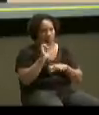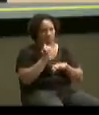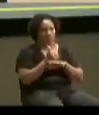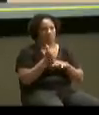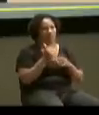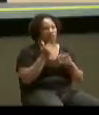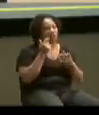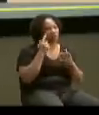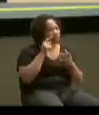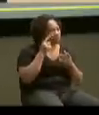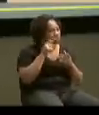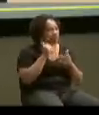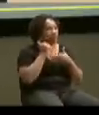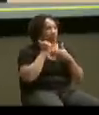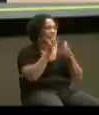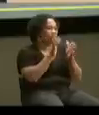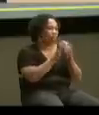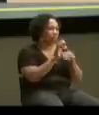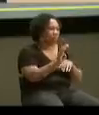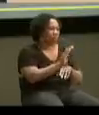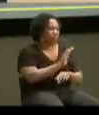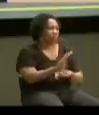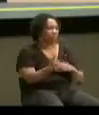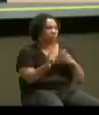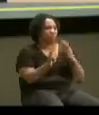CREATED WITHIN GSA TO HELP FACILITATE SMALL BUSINESSES